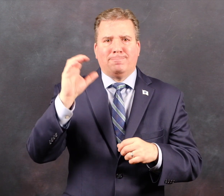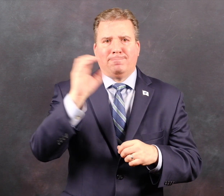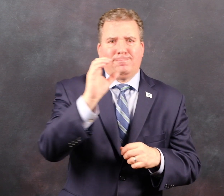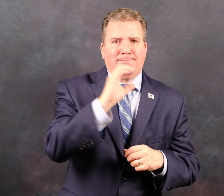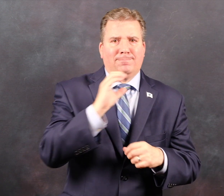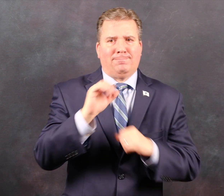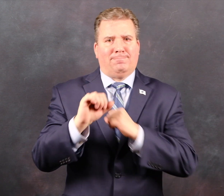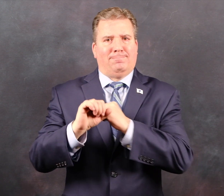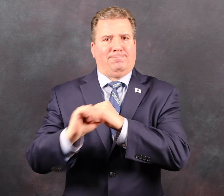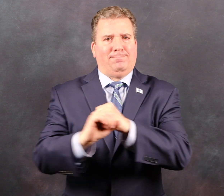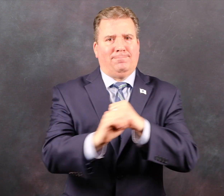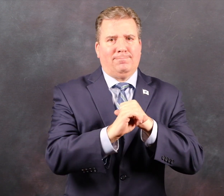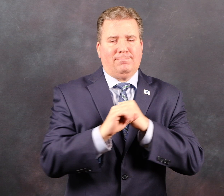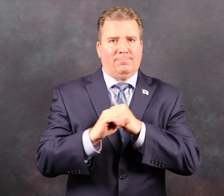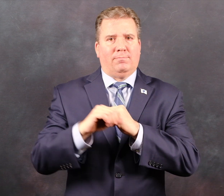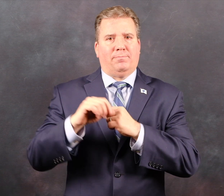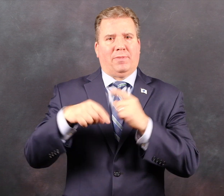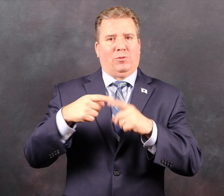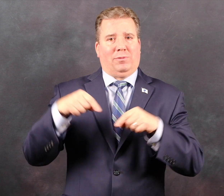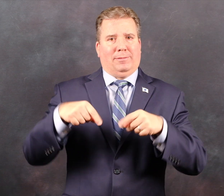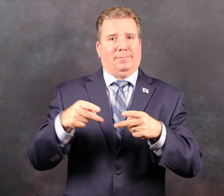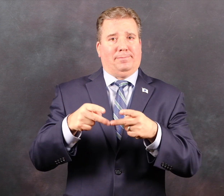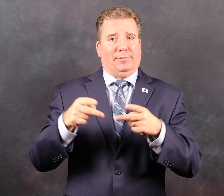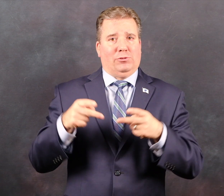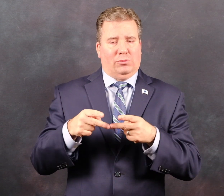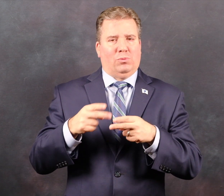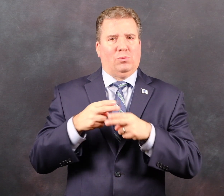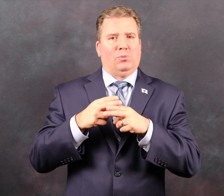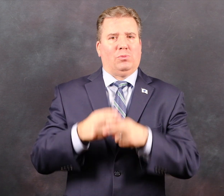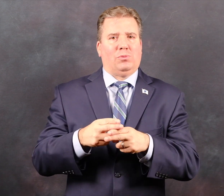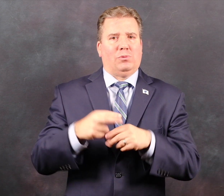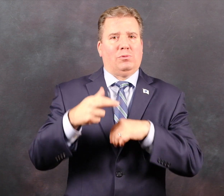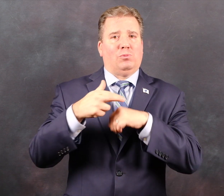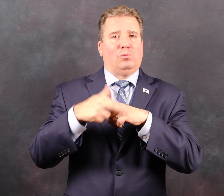and advertising for a Referral Supervisor position.